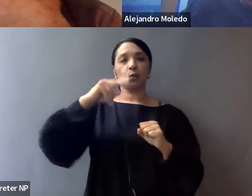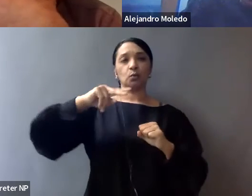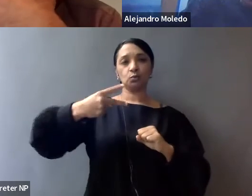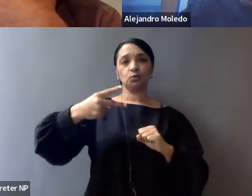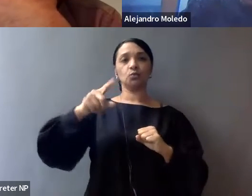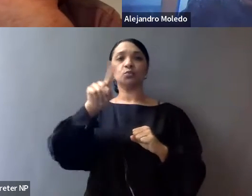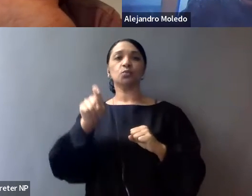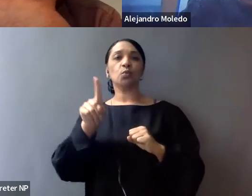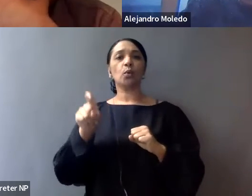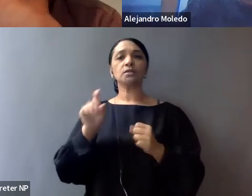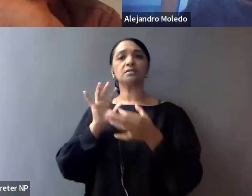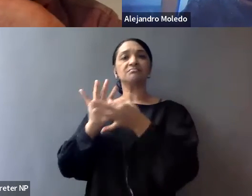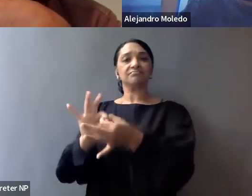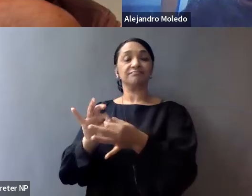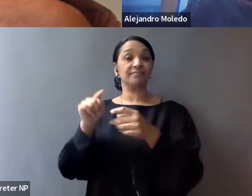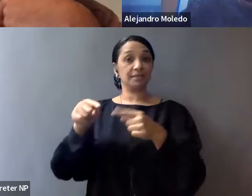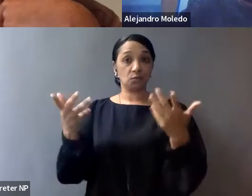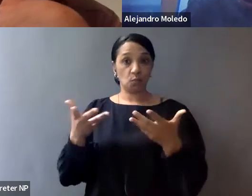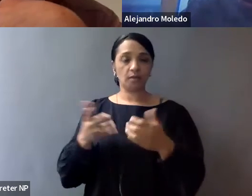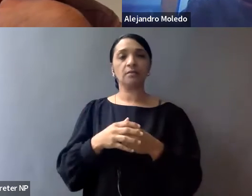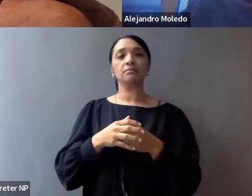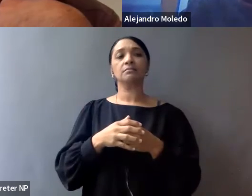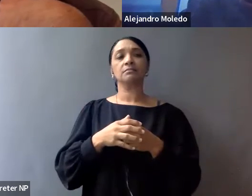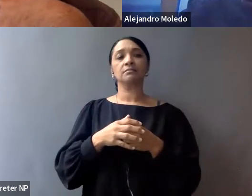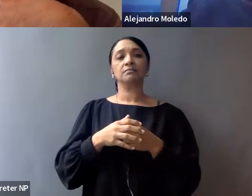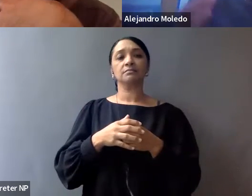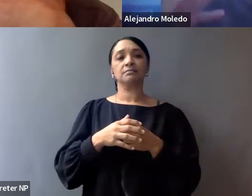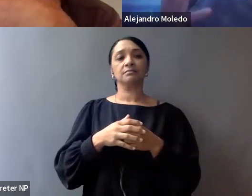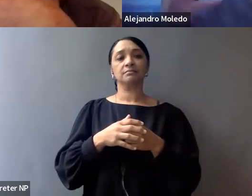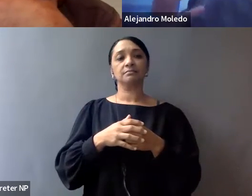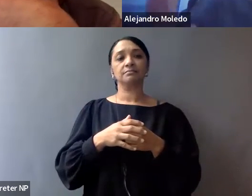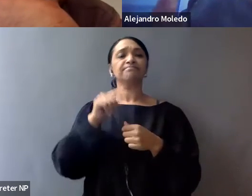would entail a huge risk